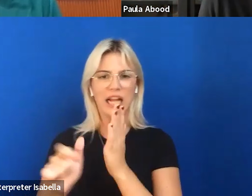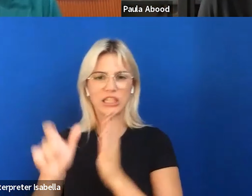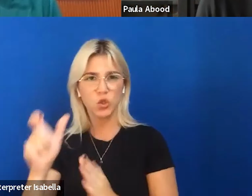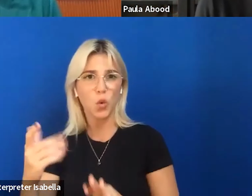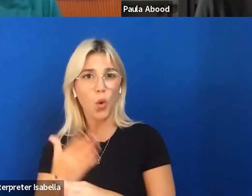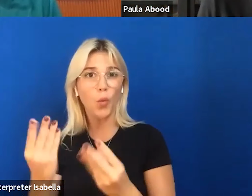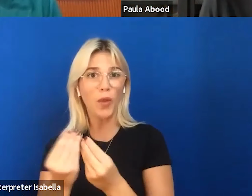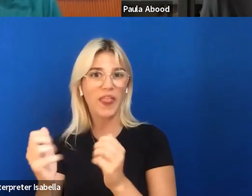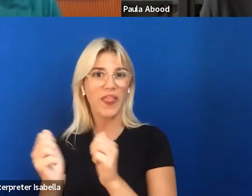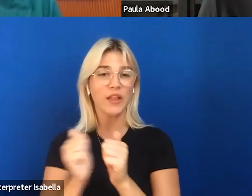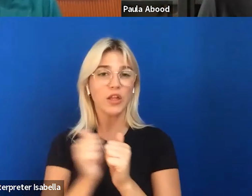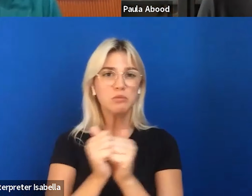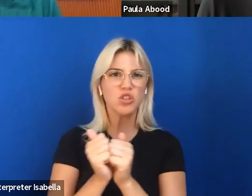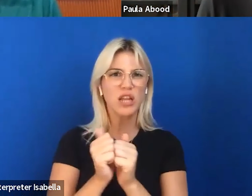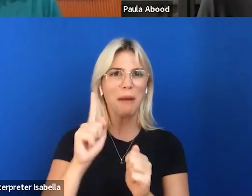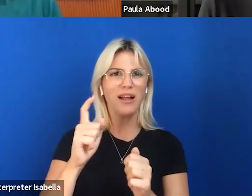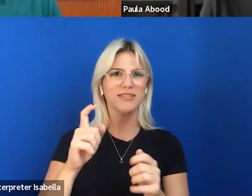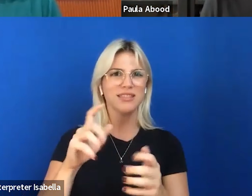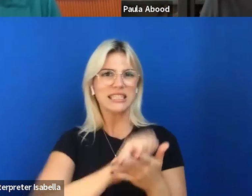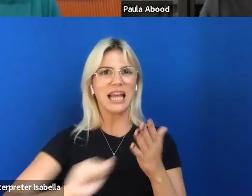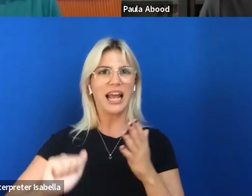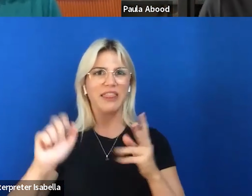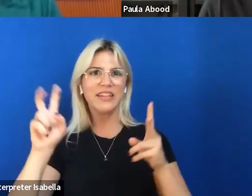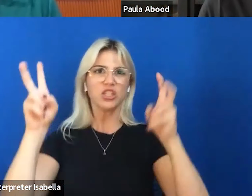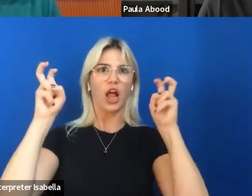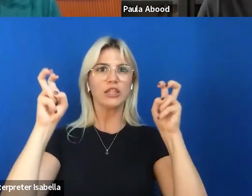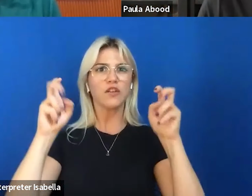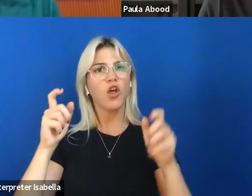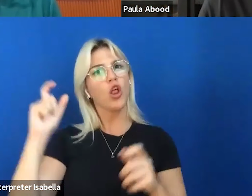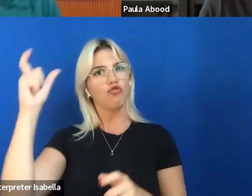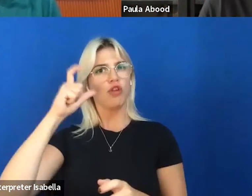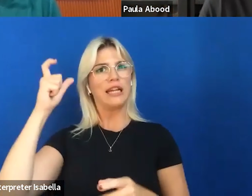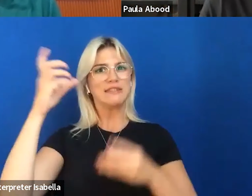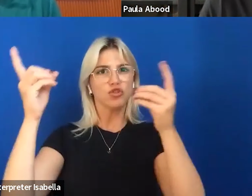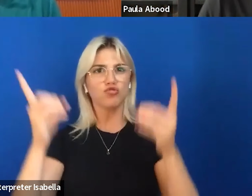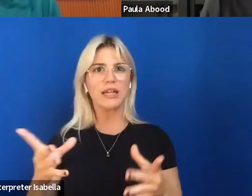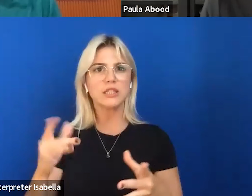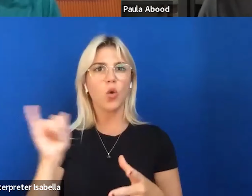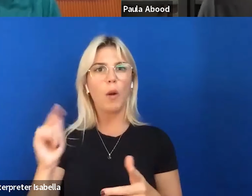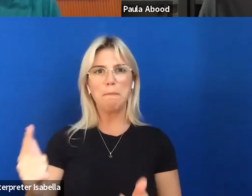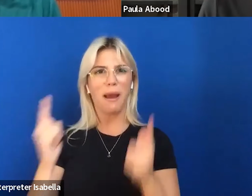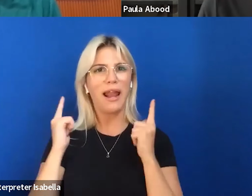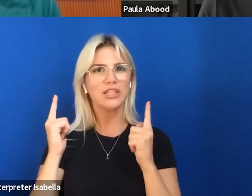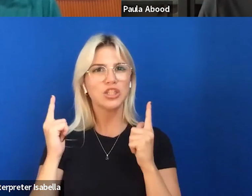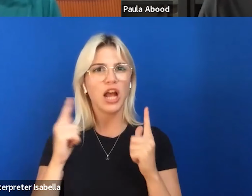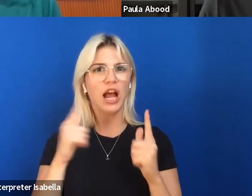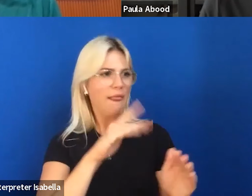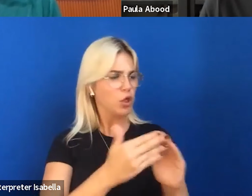the title of creative director or manager and the community-designated roles have little or no power.